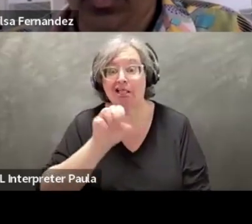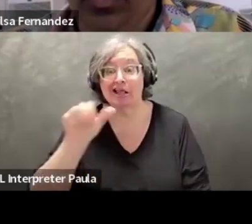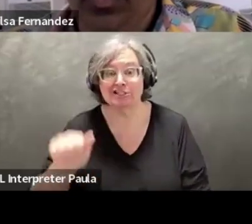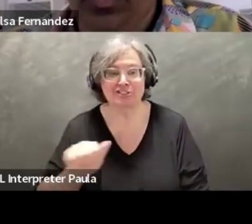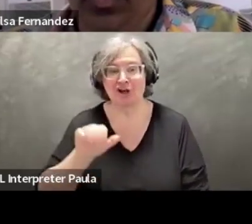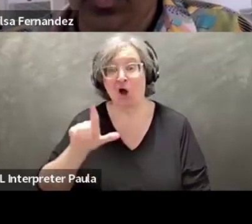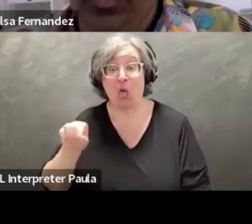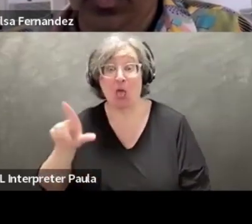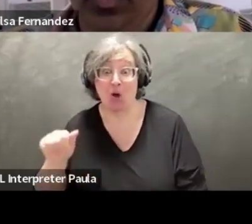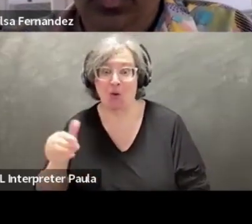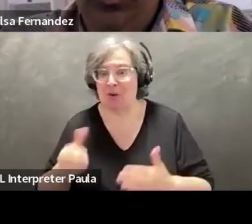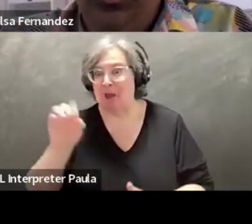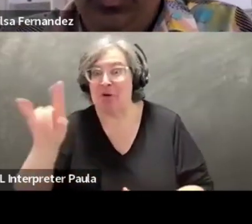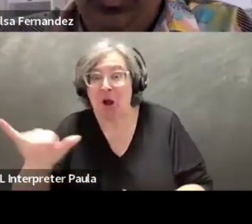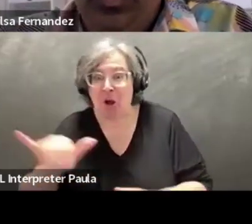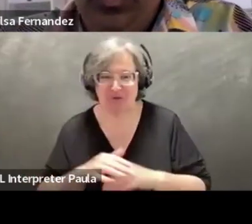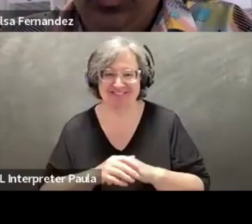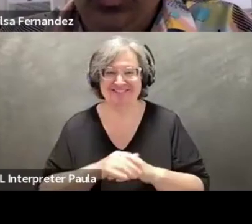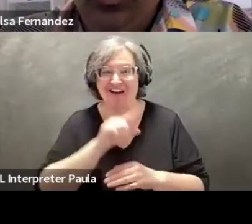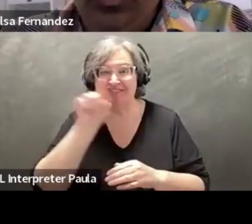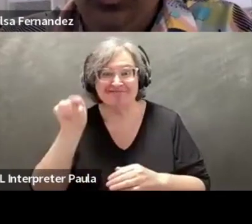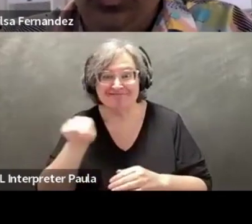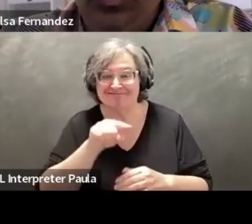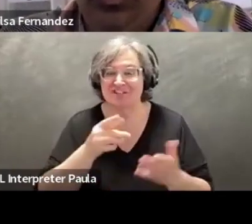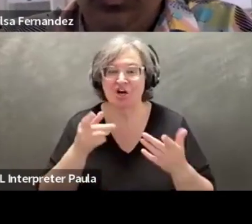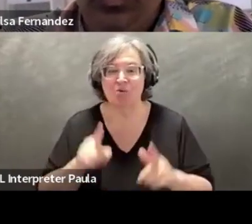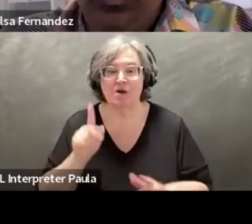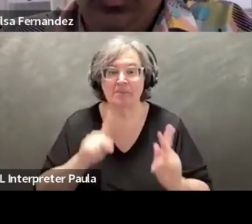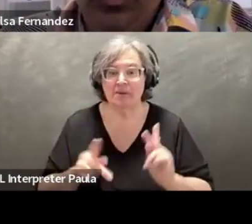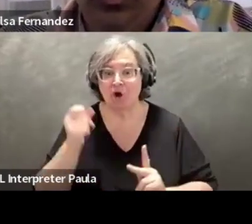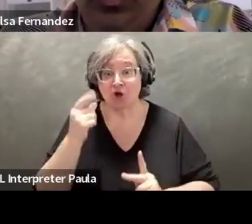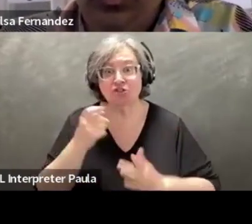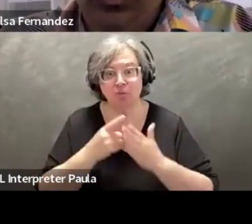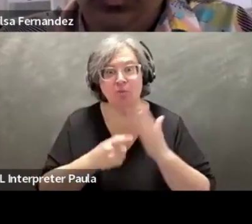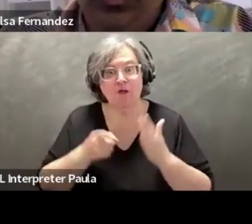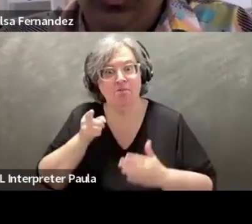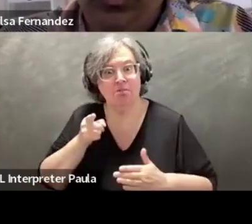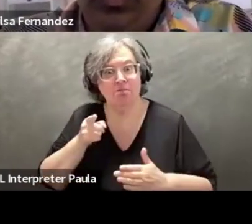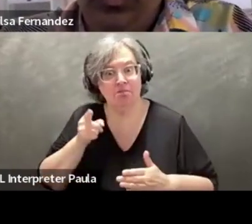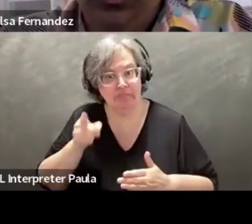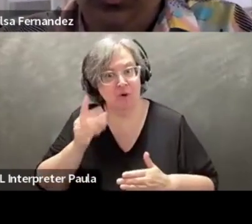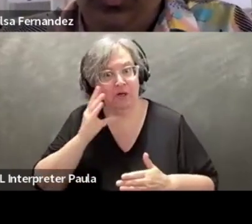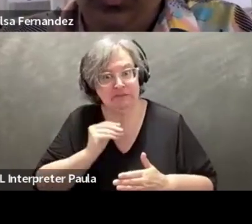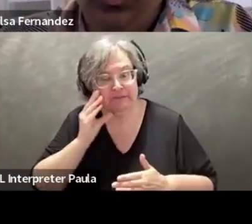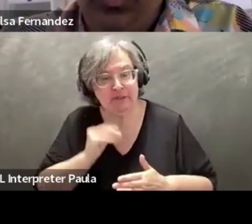get a Cody. You know, that's what it is when a person understands what they're going through and, you know, give